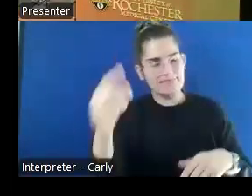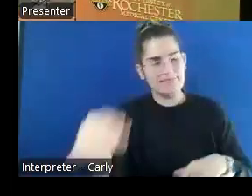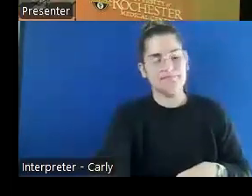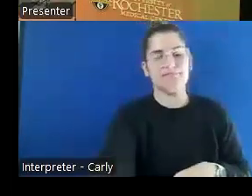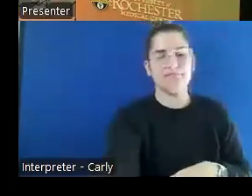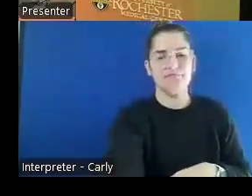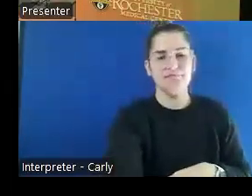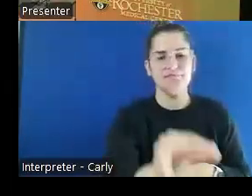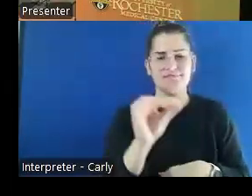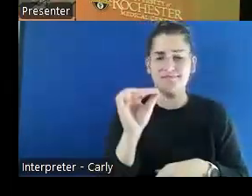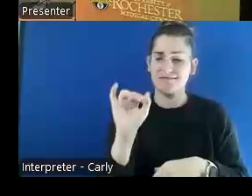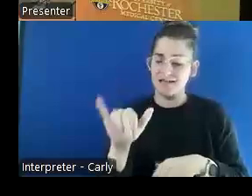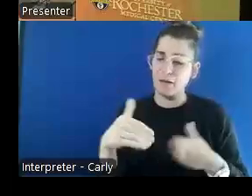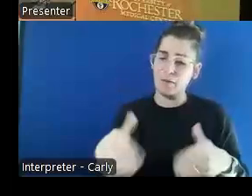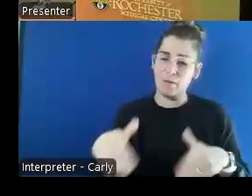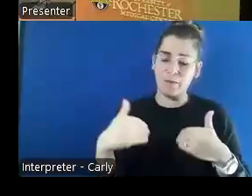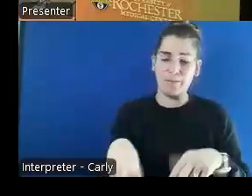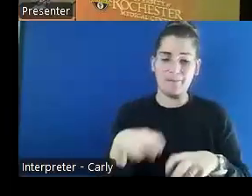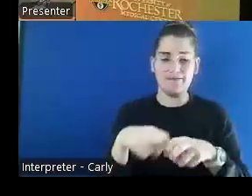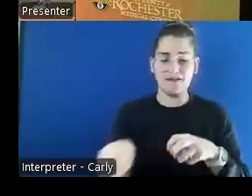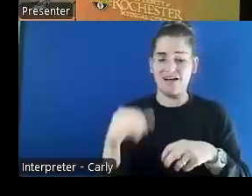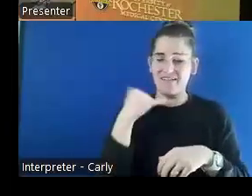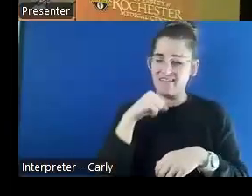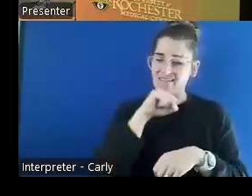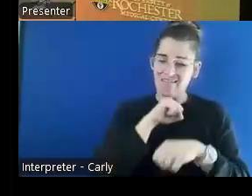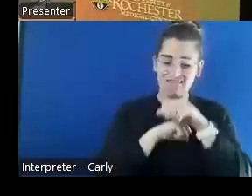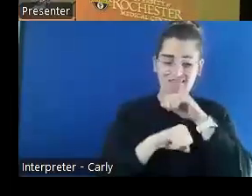it can be very trying and so one of the things that's so great about this Division and I think